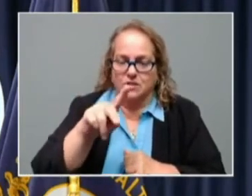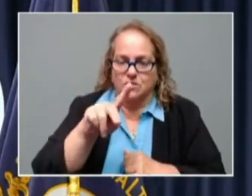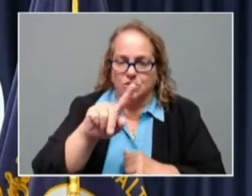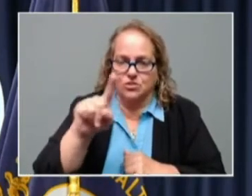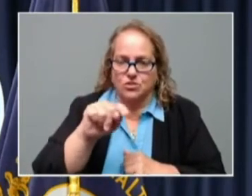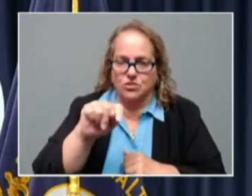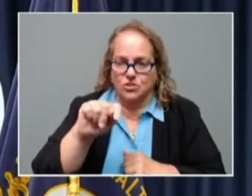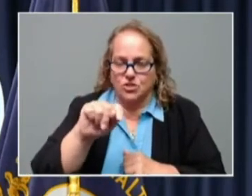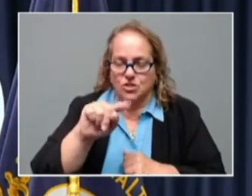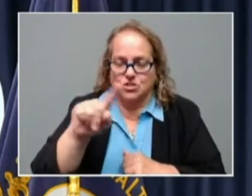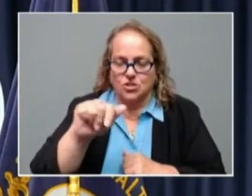Mhm.